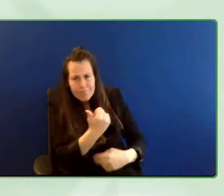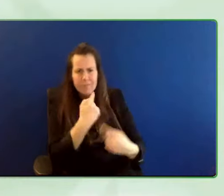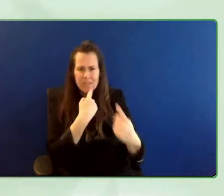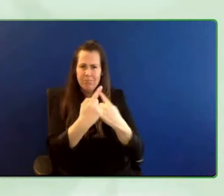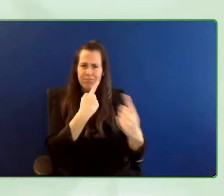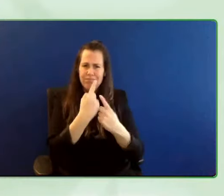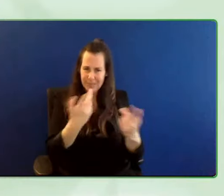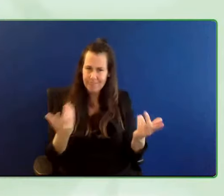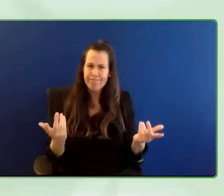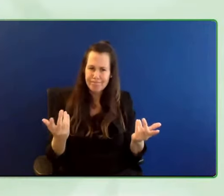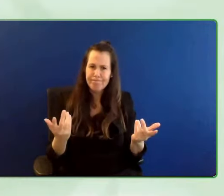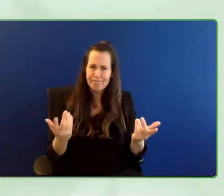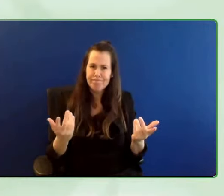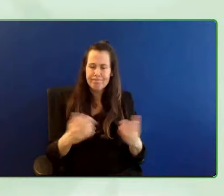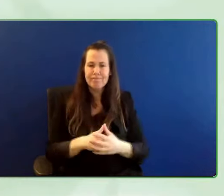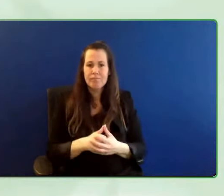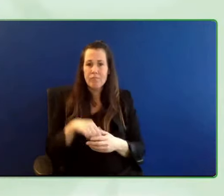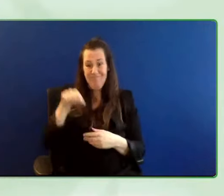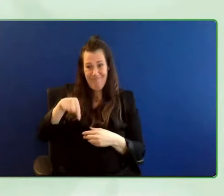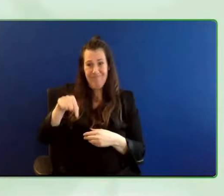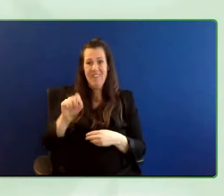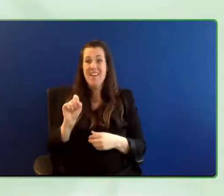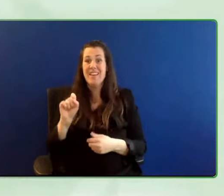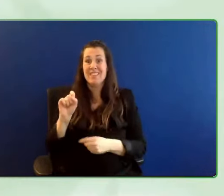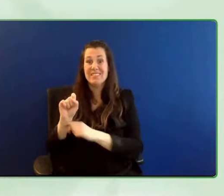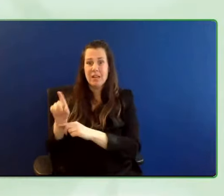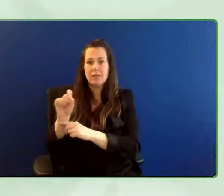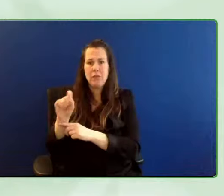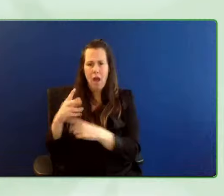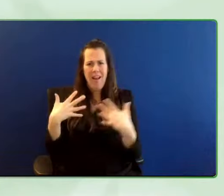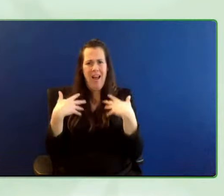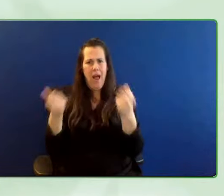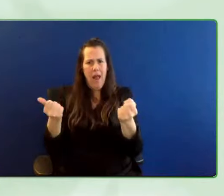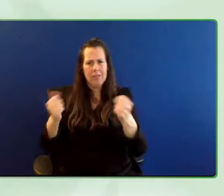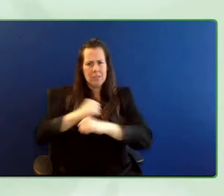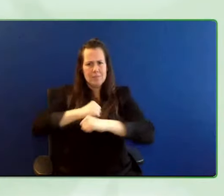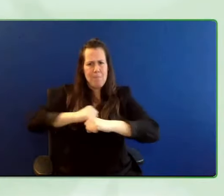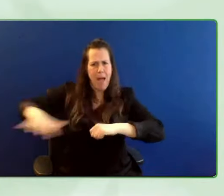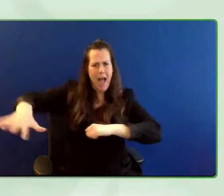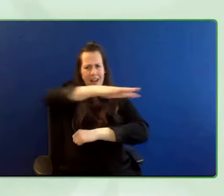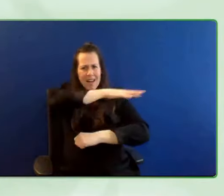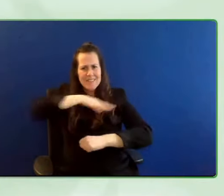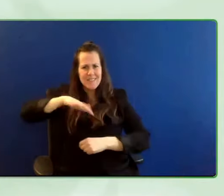input to create patient-directed solutions. But we're not there yet.